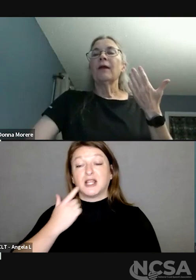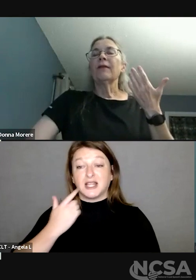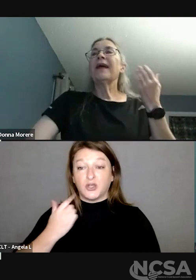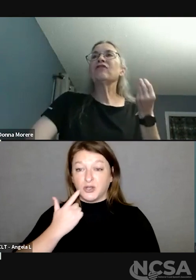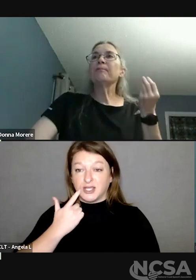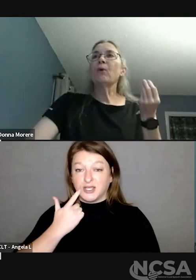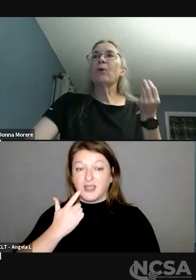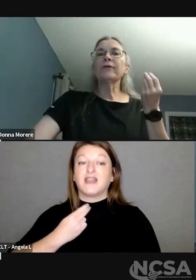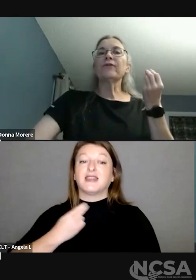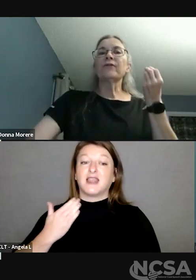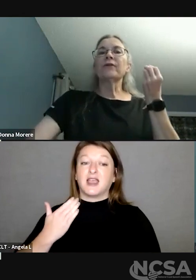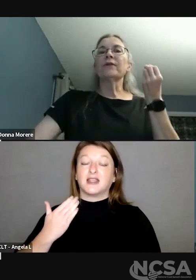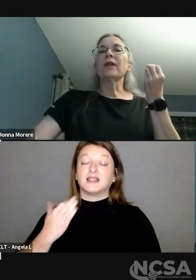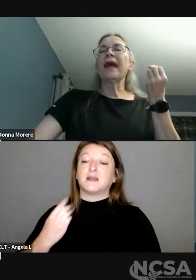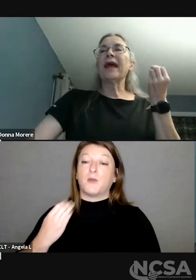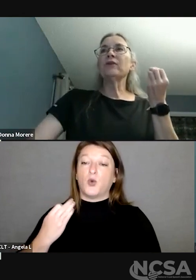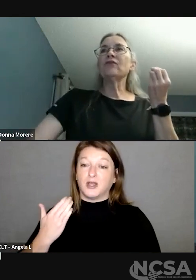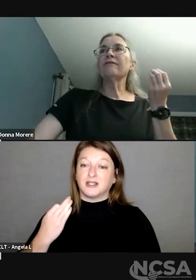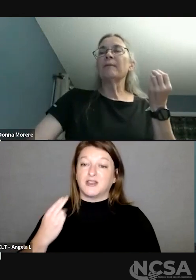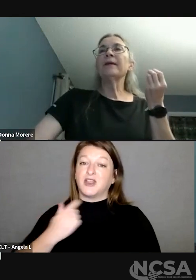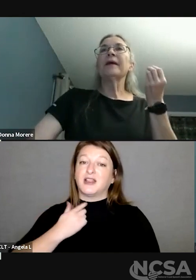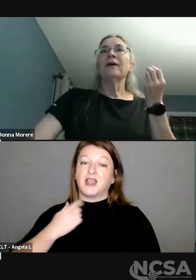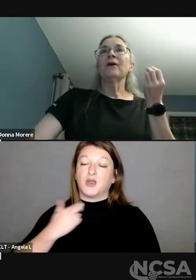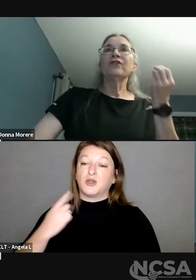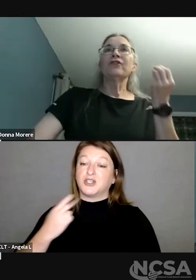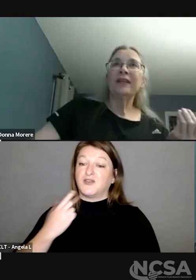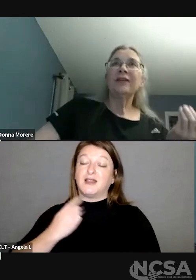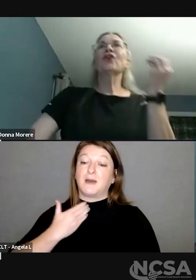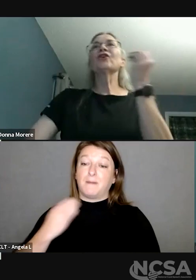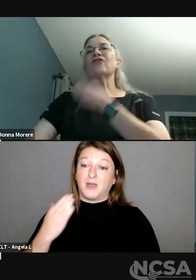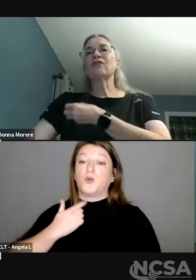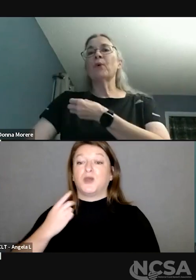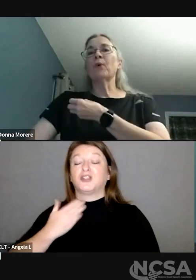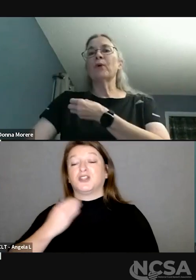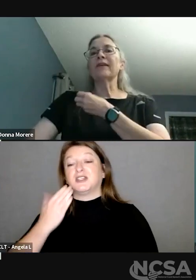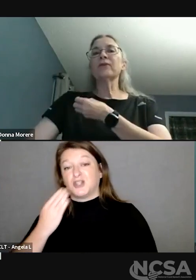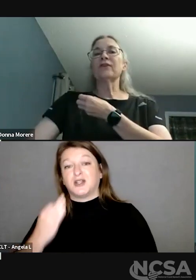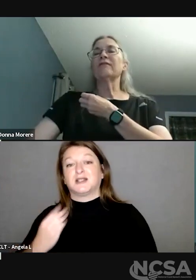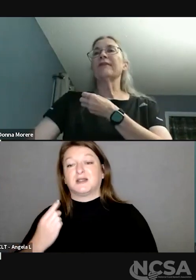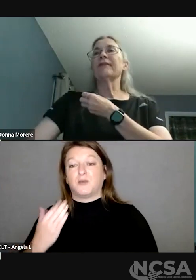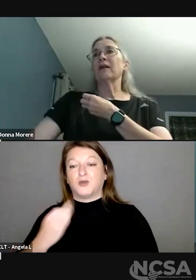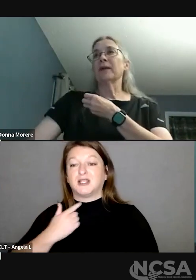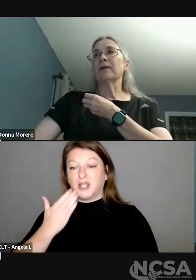That supports language development which in turn supports literacy development.